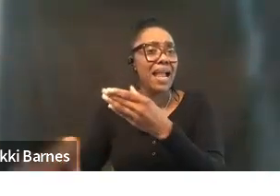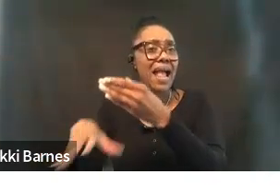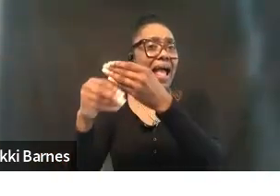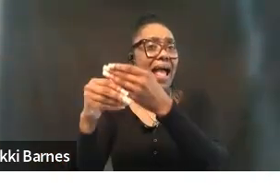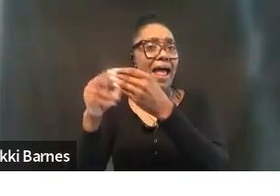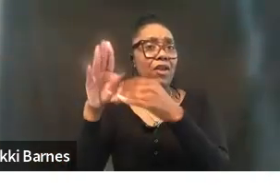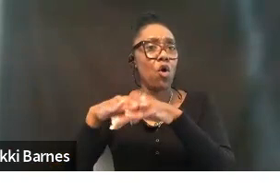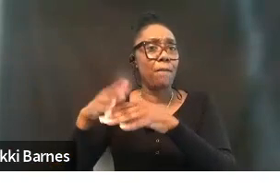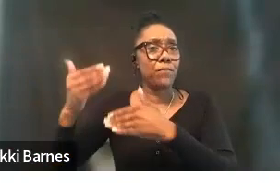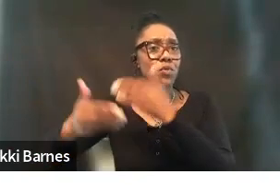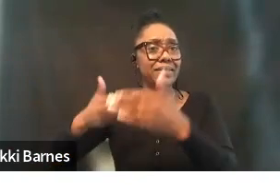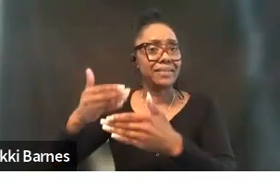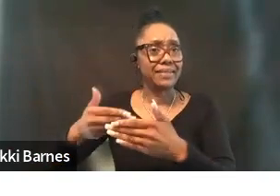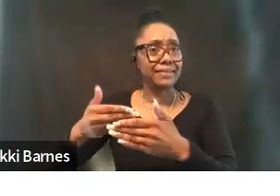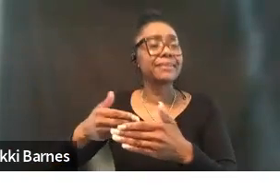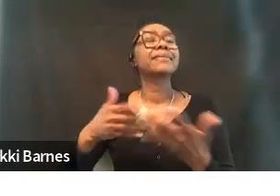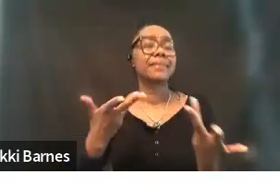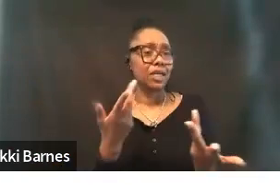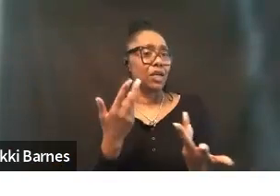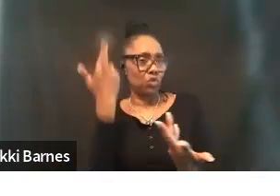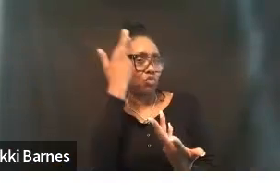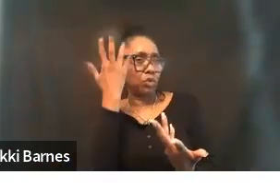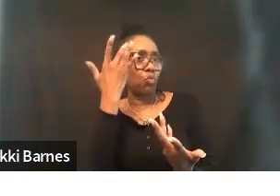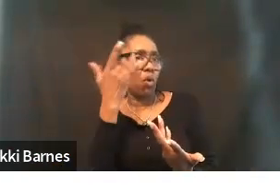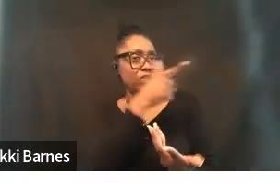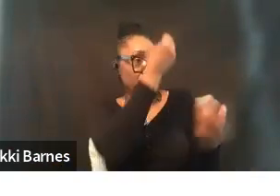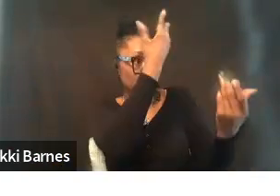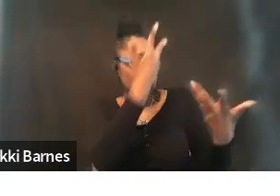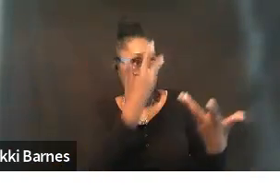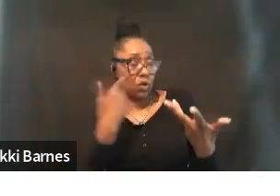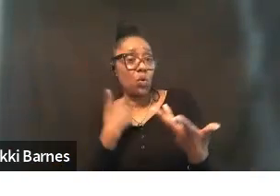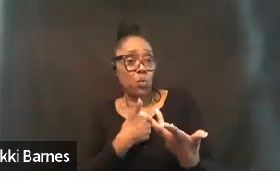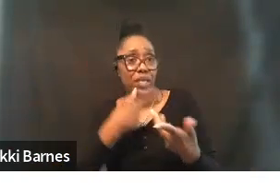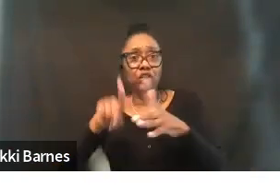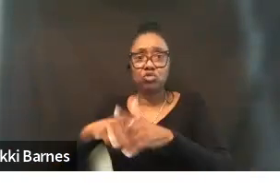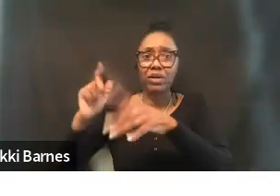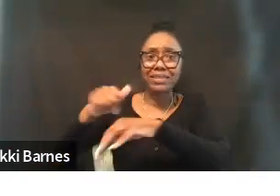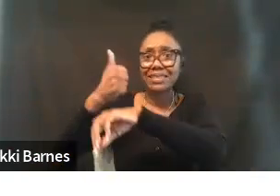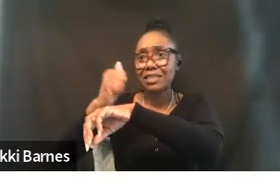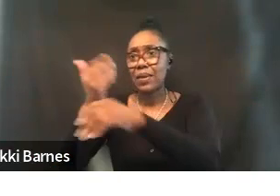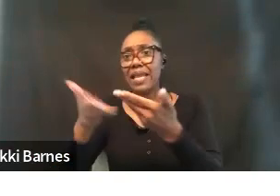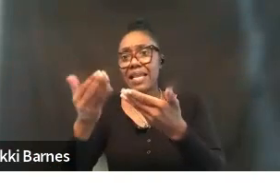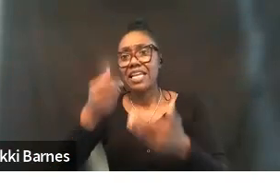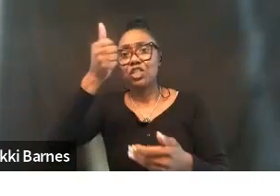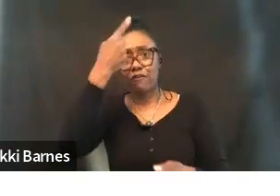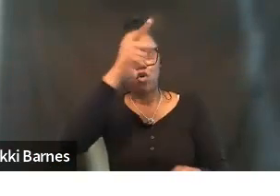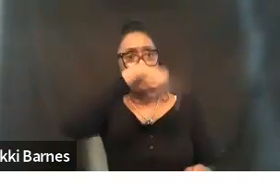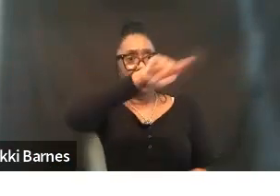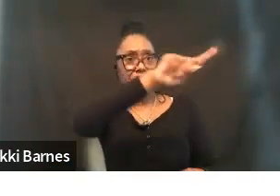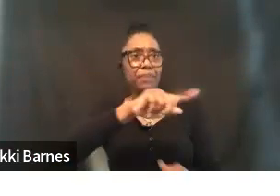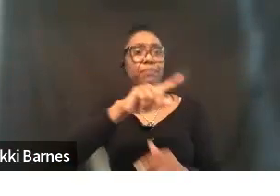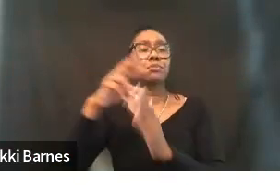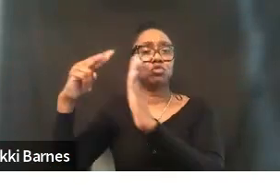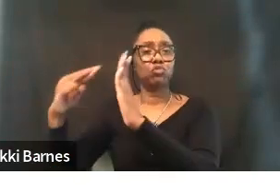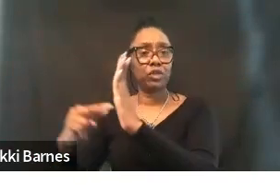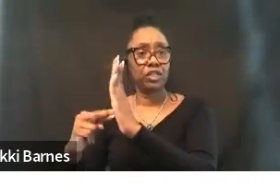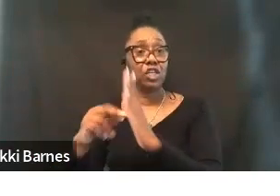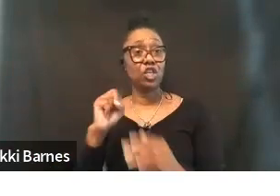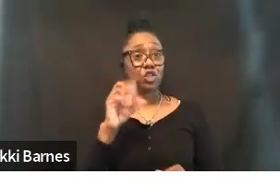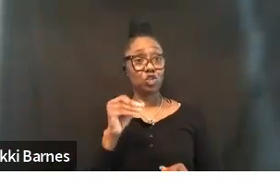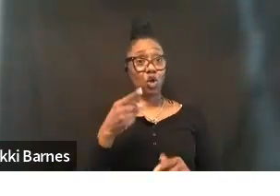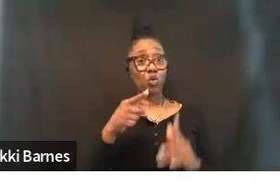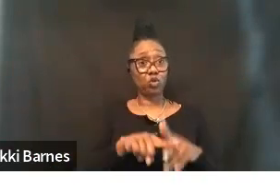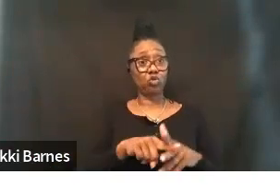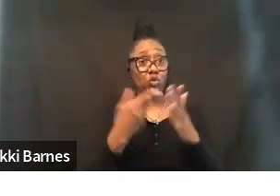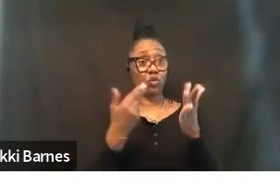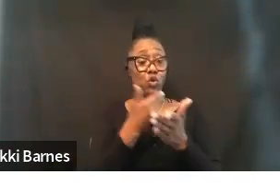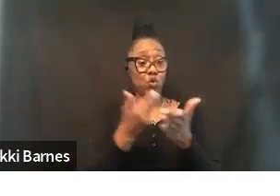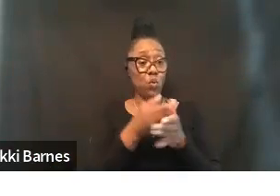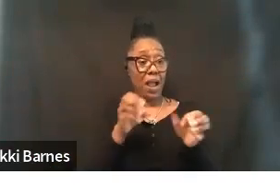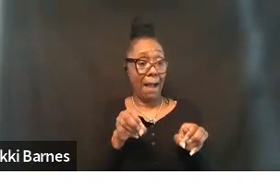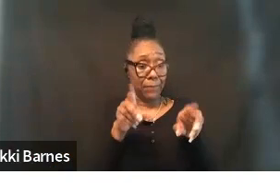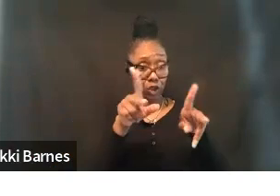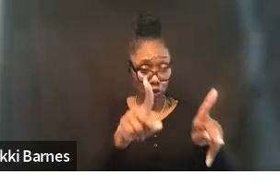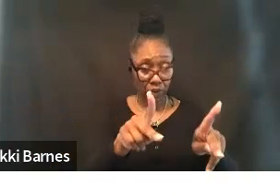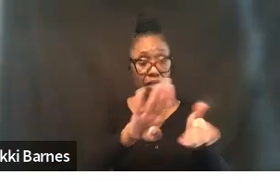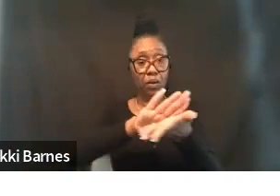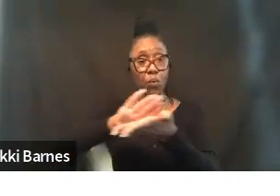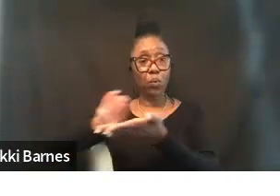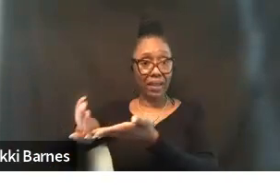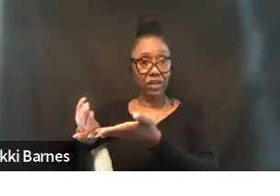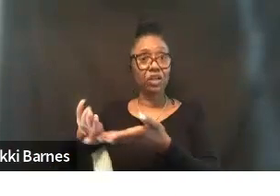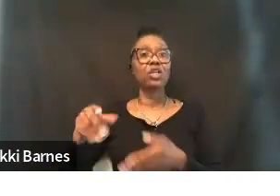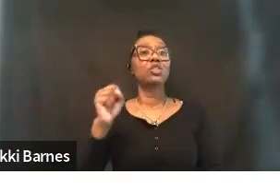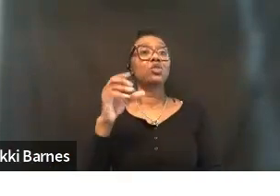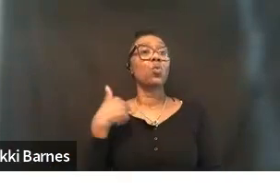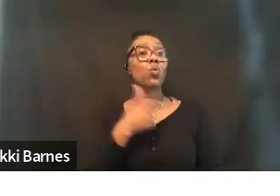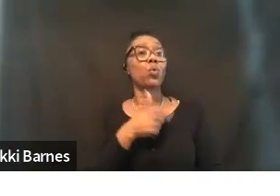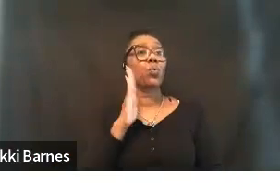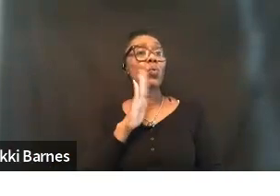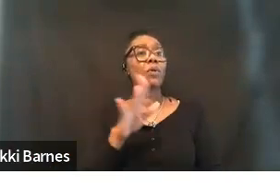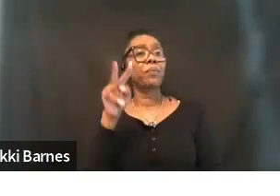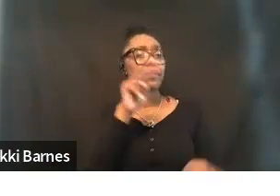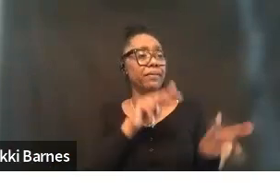And then we made some recommendations for some additional services to consider in our waiver, likely starting with the new opportunities waver since it is a comprehensive waiver, but we are going to be looking at crisis therapeutic respite and enhanced behavioral support shared living option.